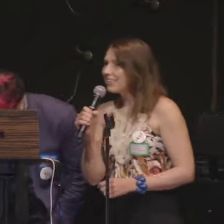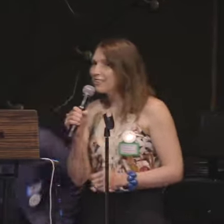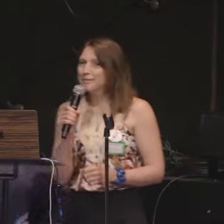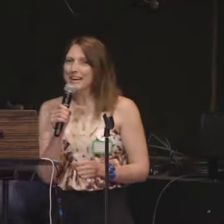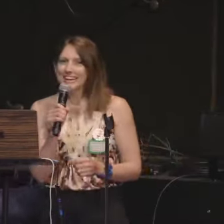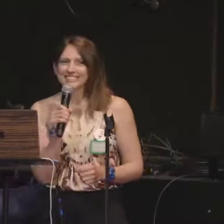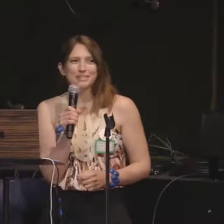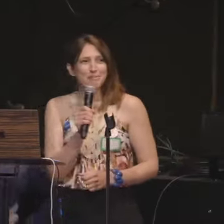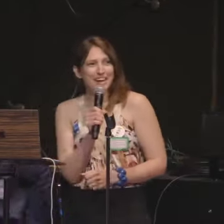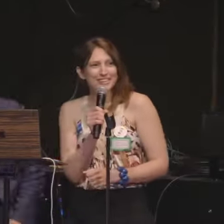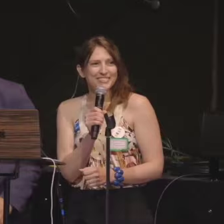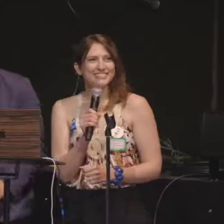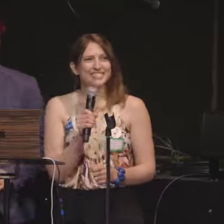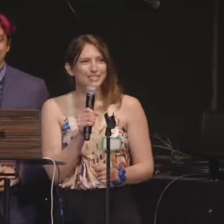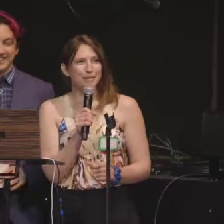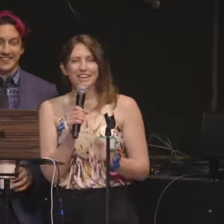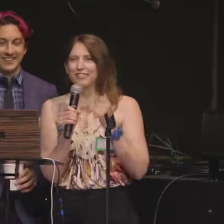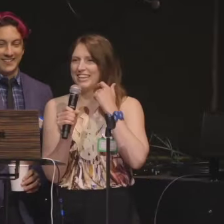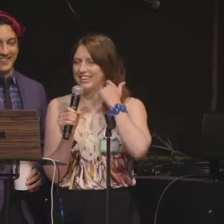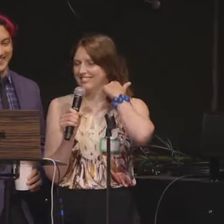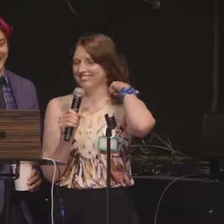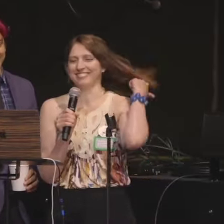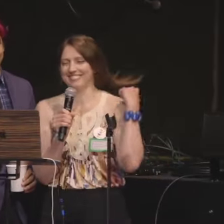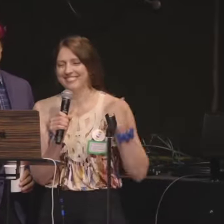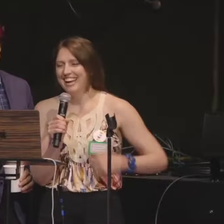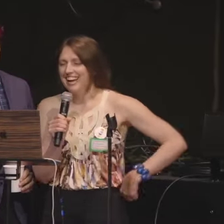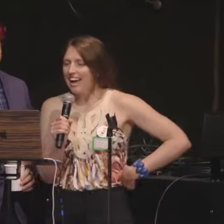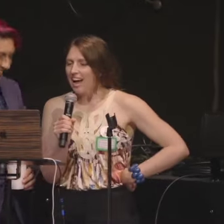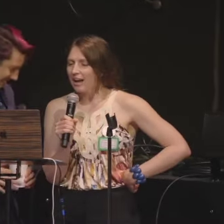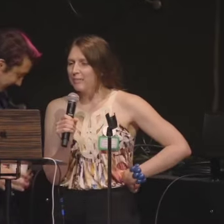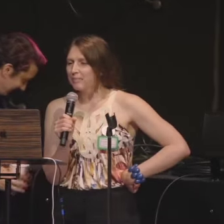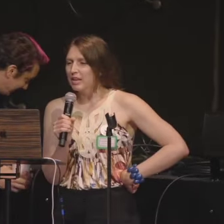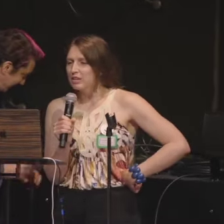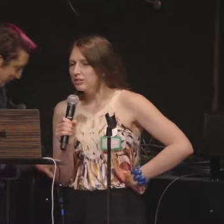Hello everybody. Wow, so many of you here.